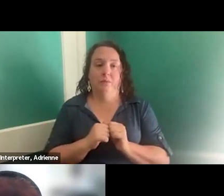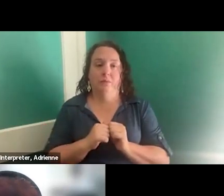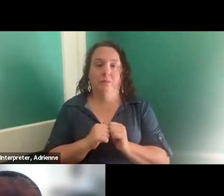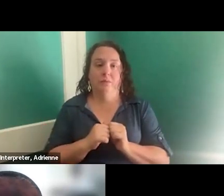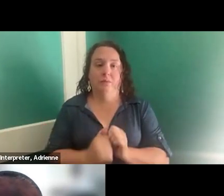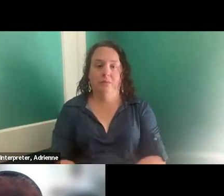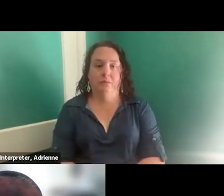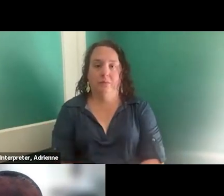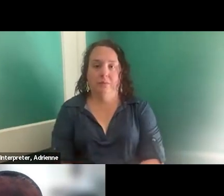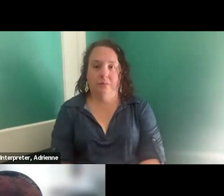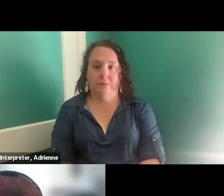Here we go.